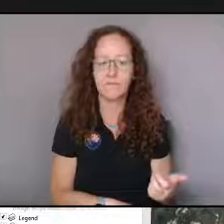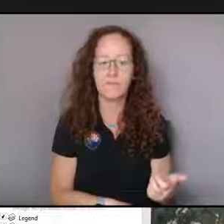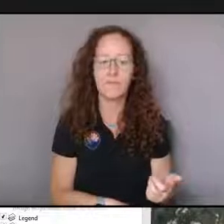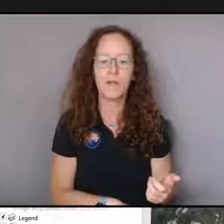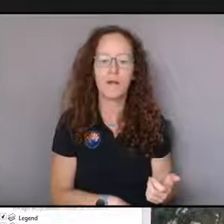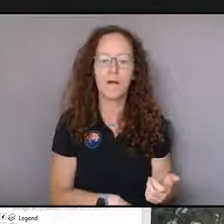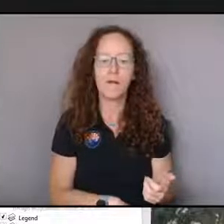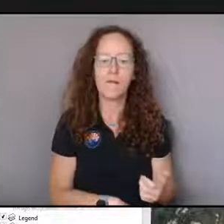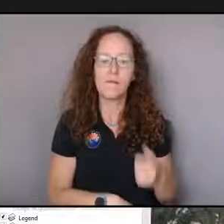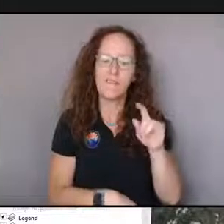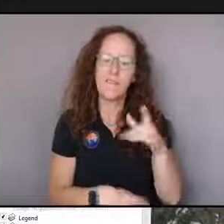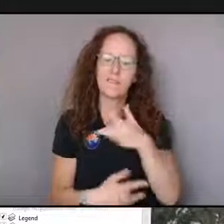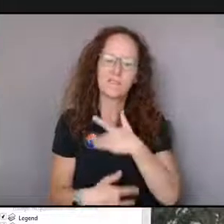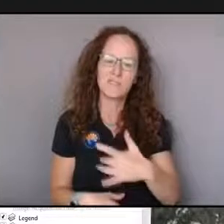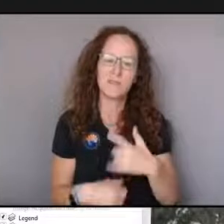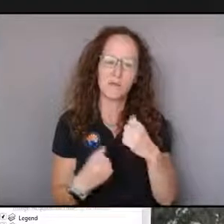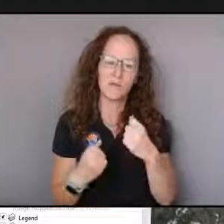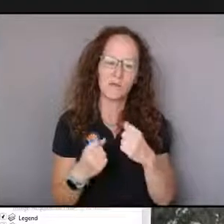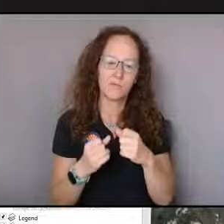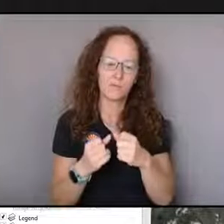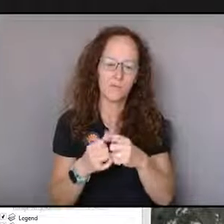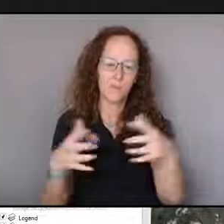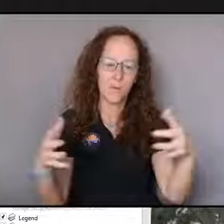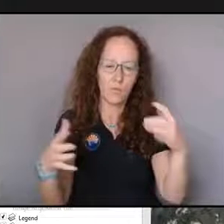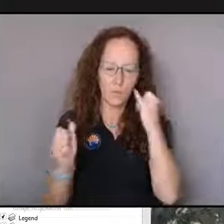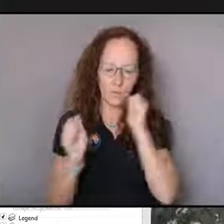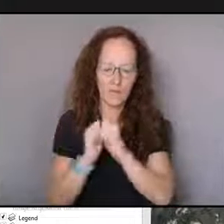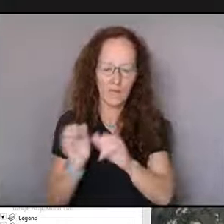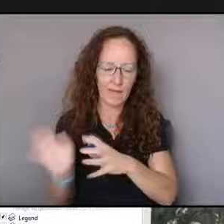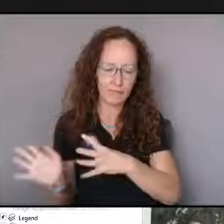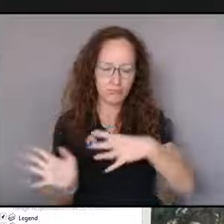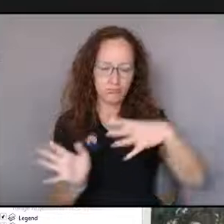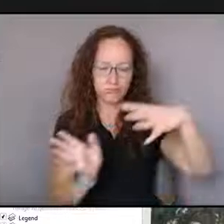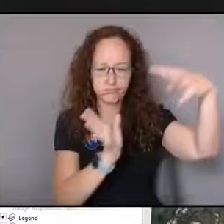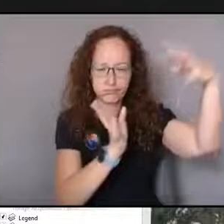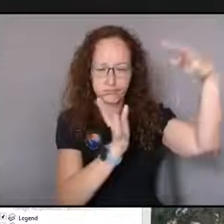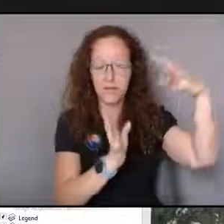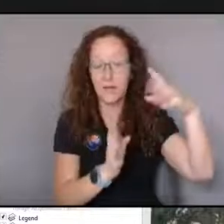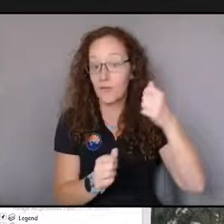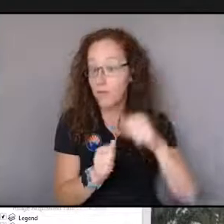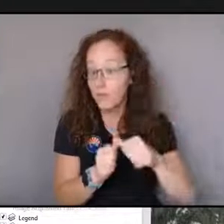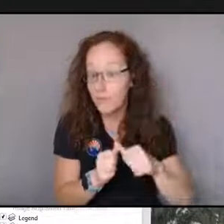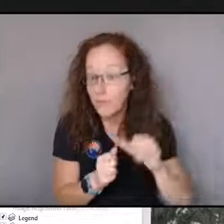EXTINGUISHING ONCE IT HITS THE BLACK. YOU CAN SEE THE TYPICAL GROWTH WITH THE SOUTHWEST WIND.